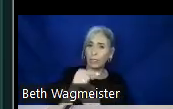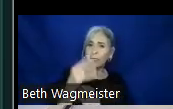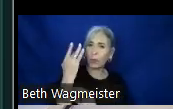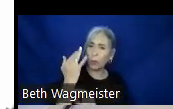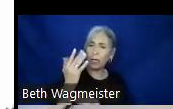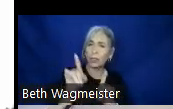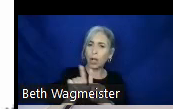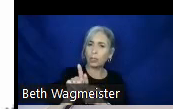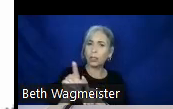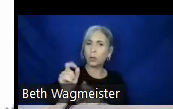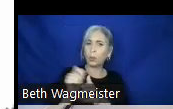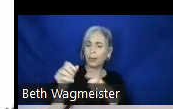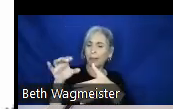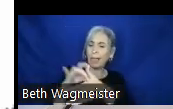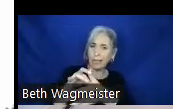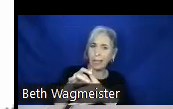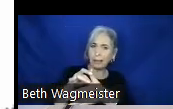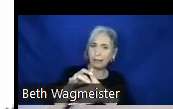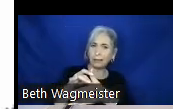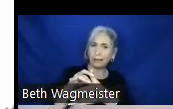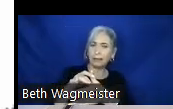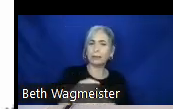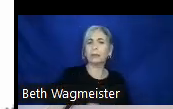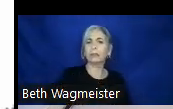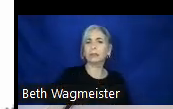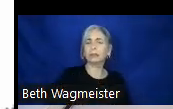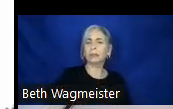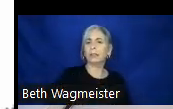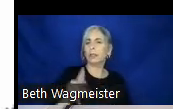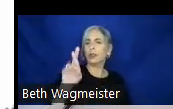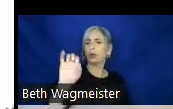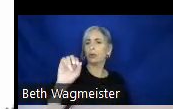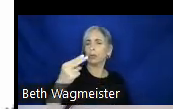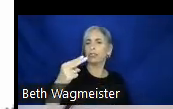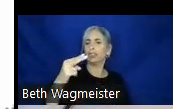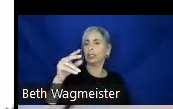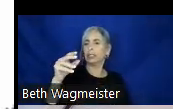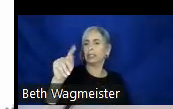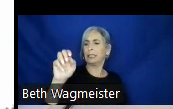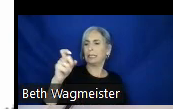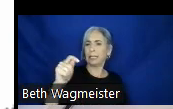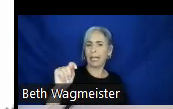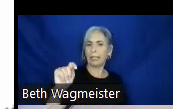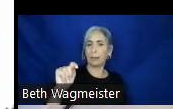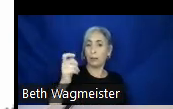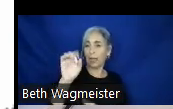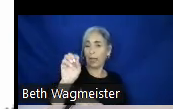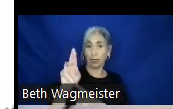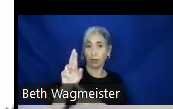what we do with content. Rich text. We have an editor that is what you see is what you mean,